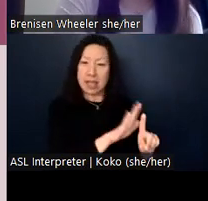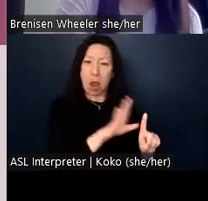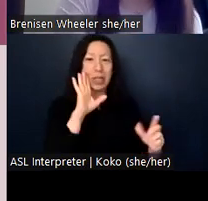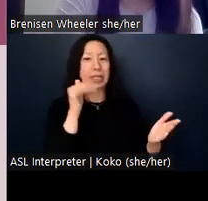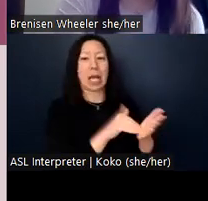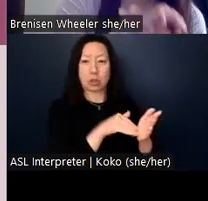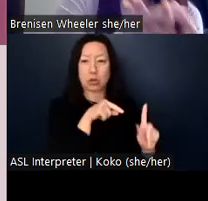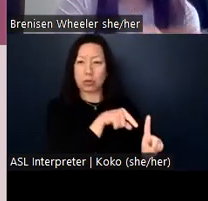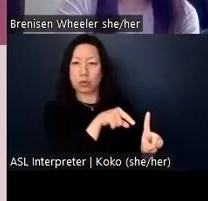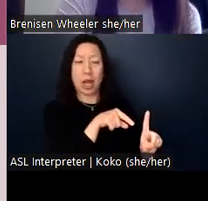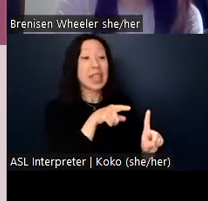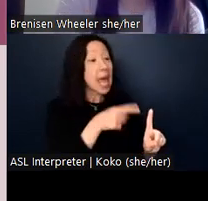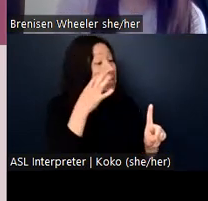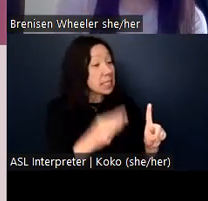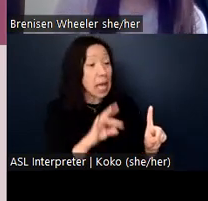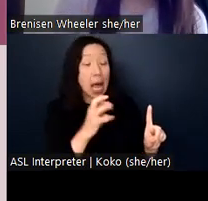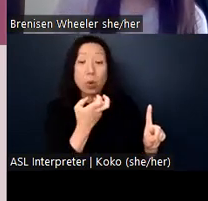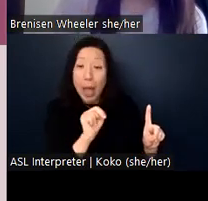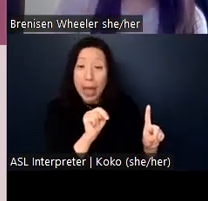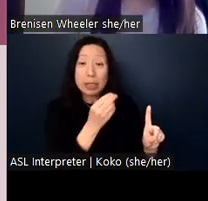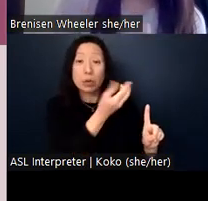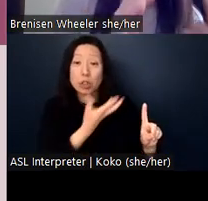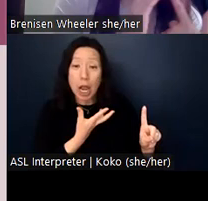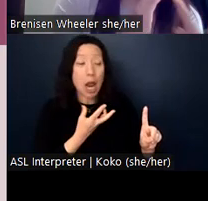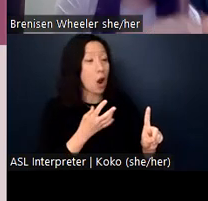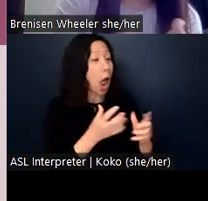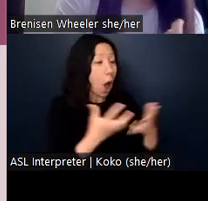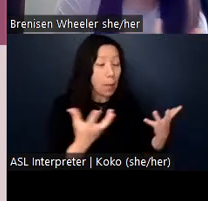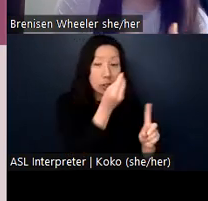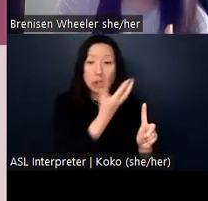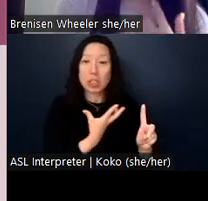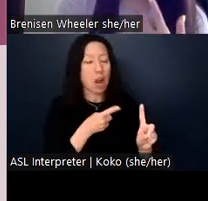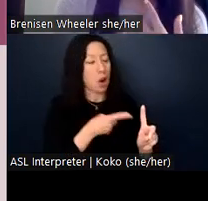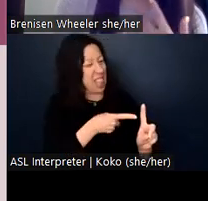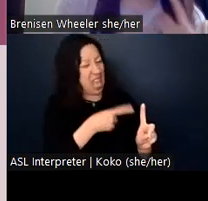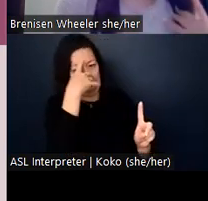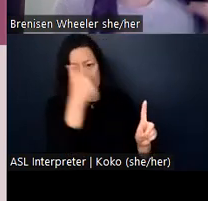13:18:16 And when they should share it, and not pushing them for more information, or